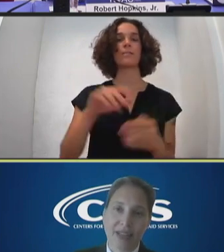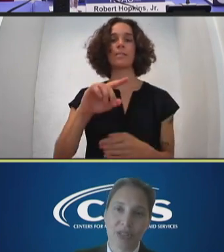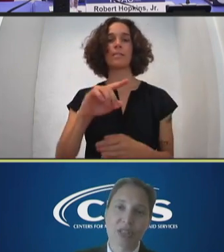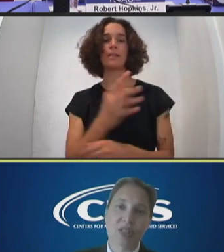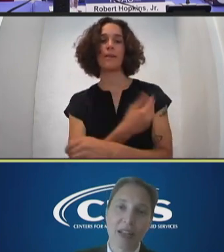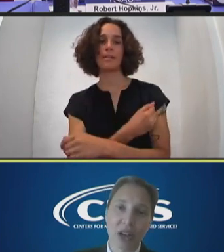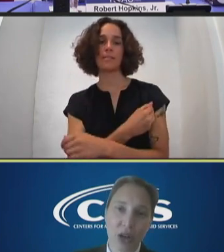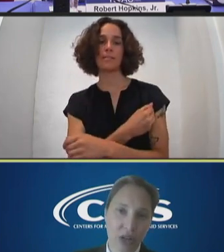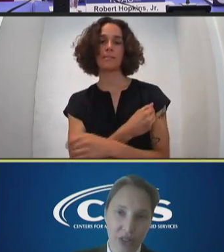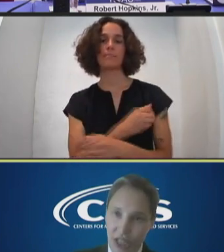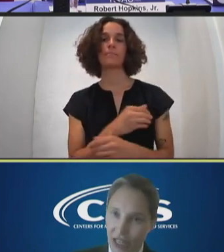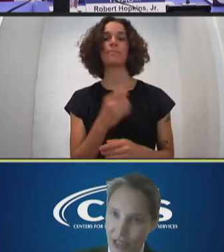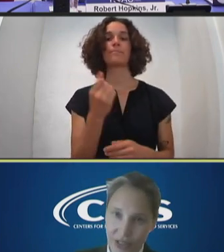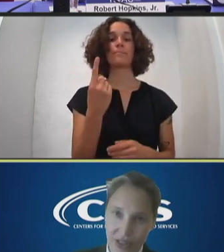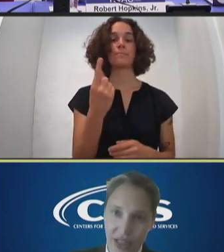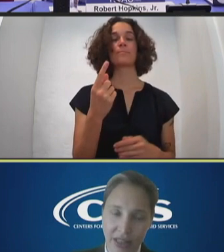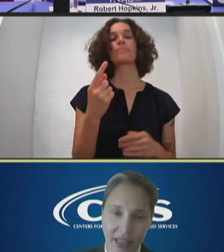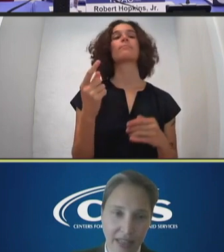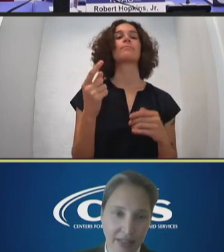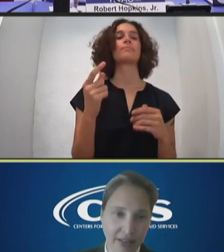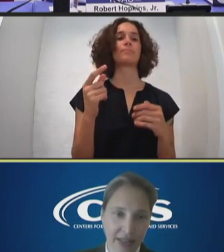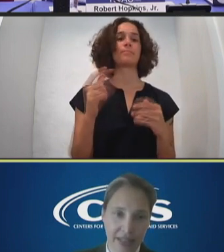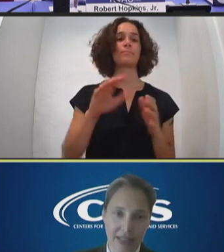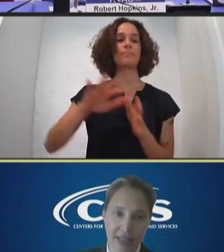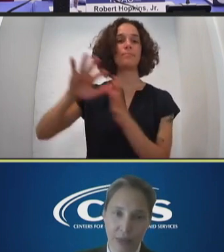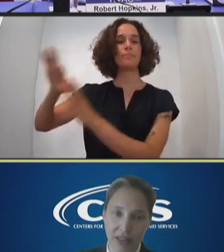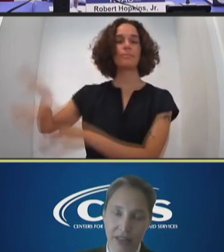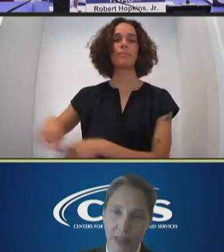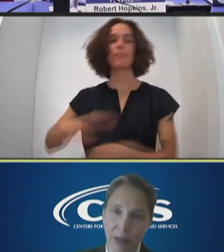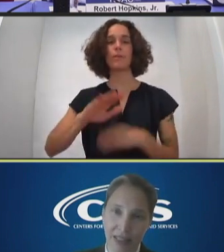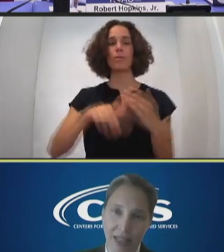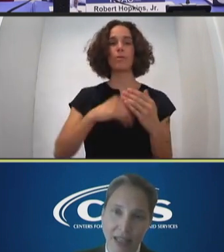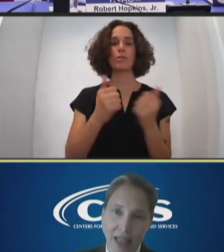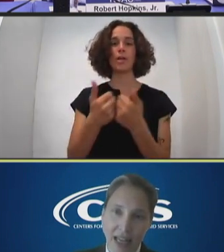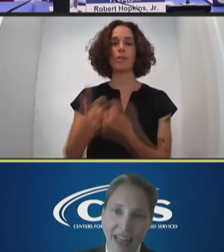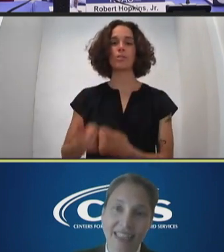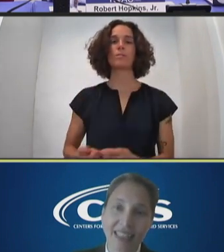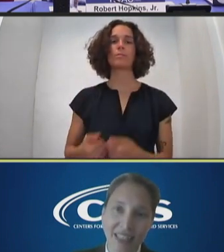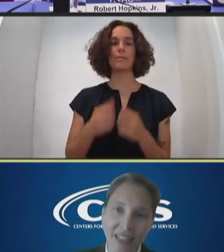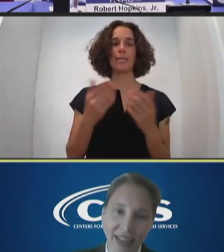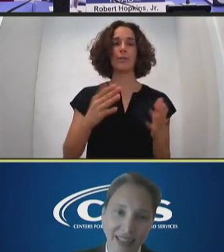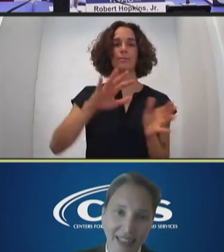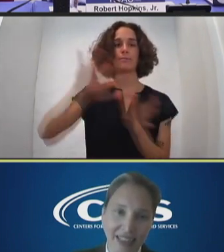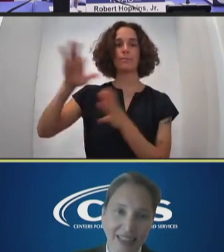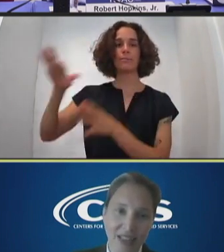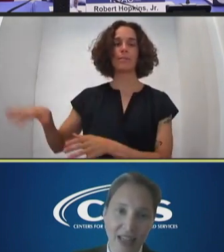Now, despite all of the challenges that exists within this space, access to vaccines,